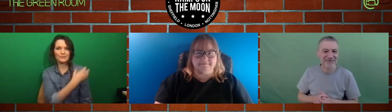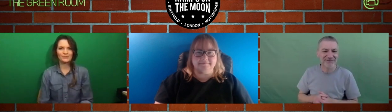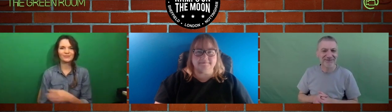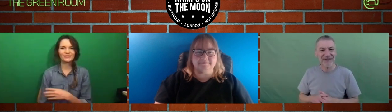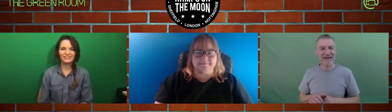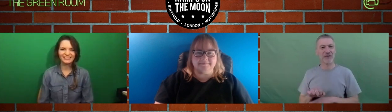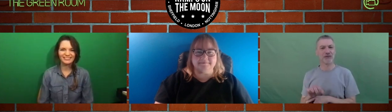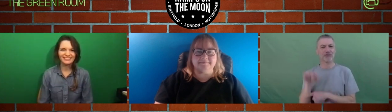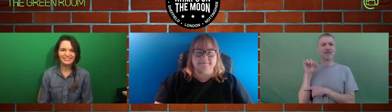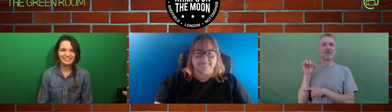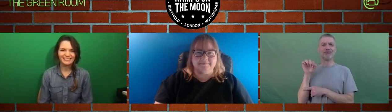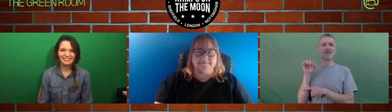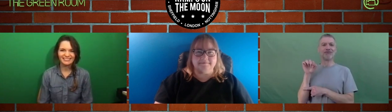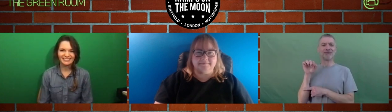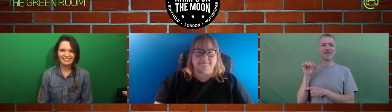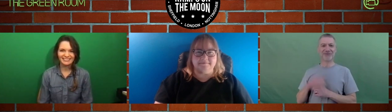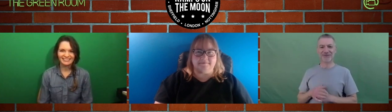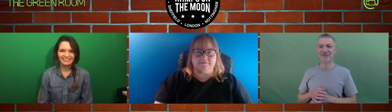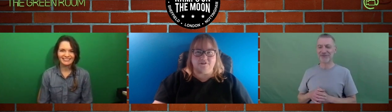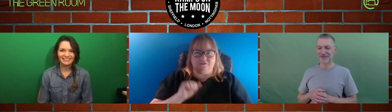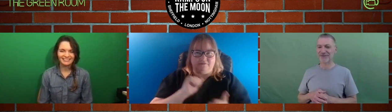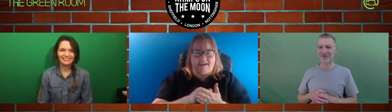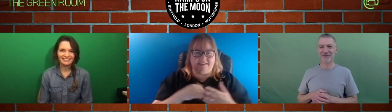Yeah the puffed shoulders. RH: Yeah.